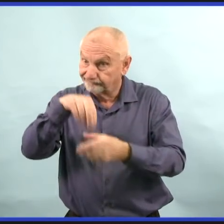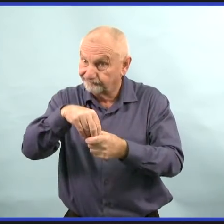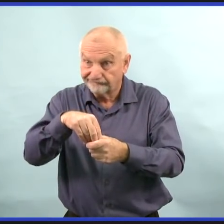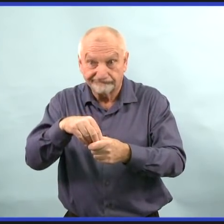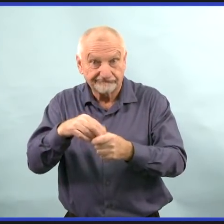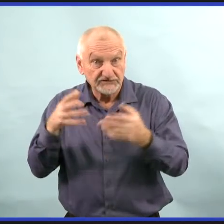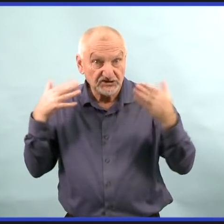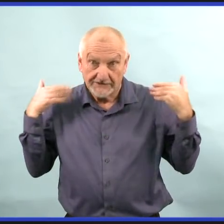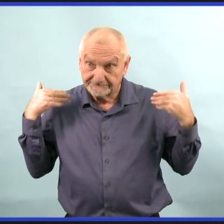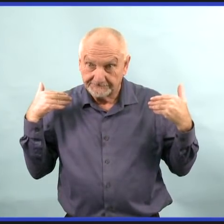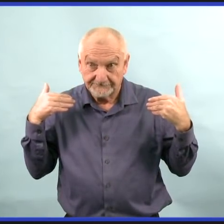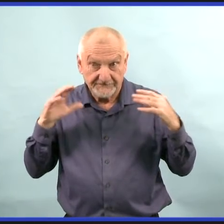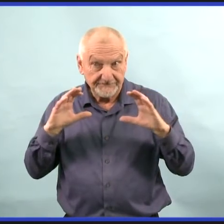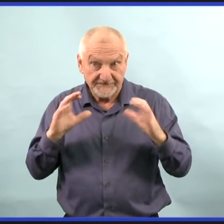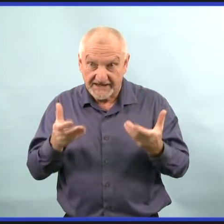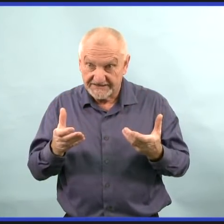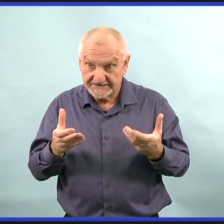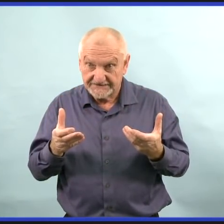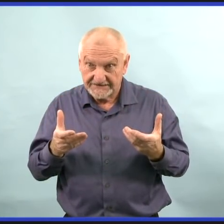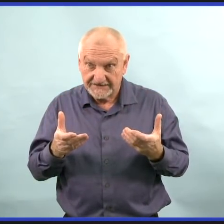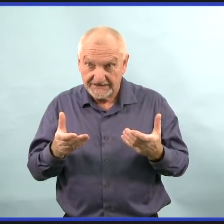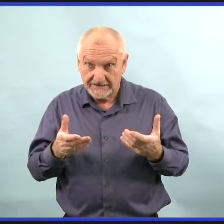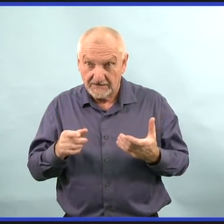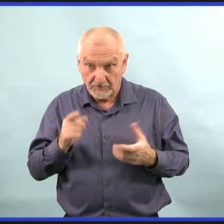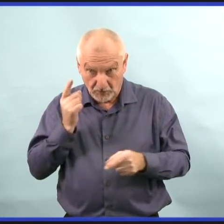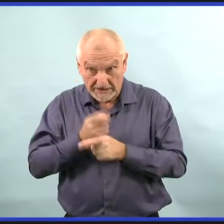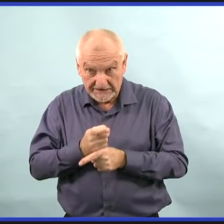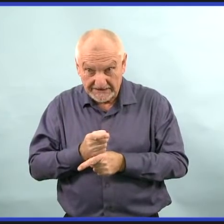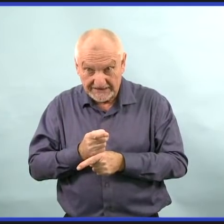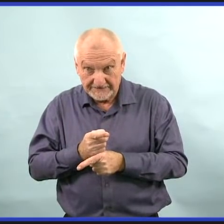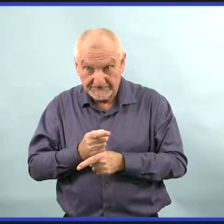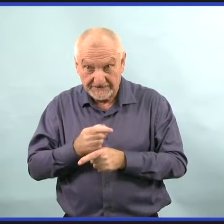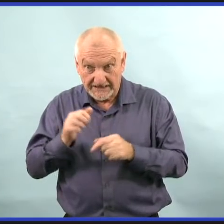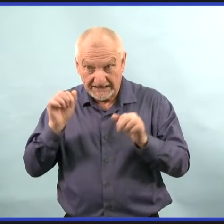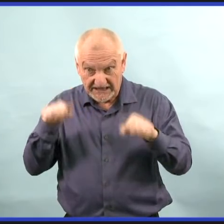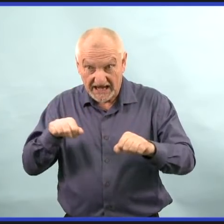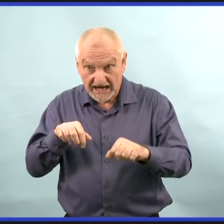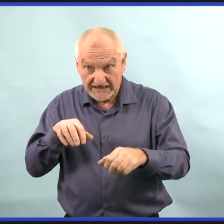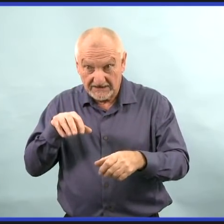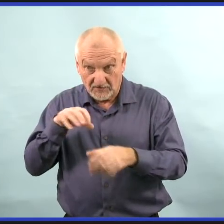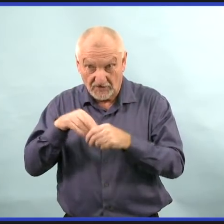unless dr russon uh uh has any clarity on that here uh we can we can take that away and then